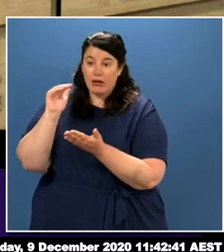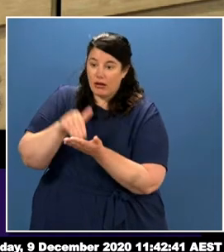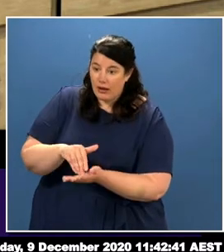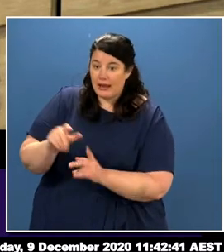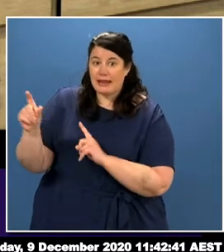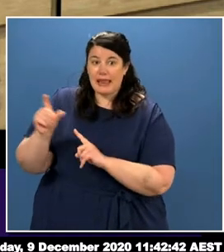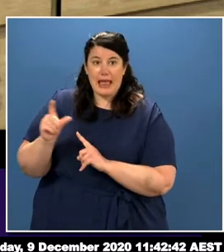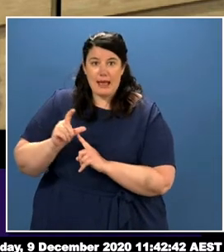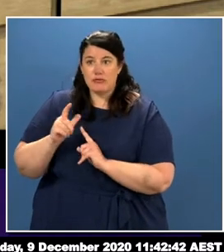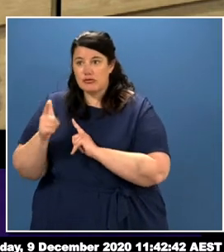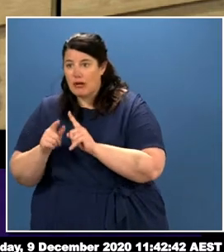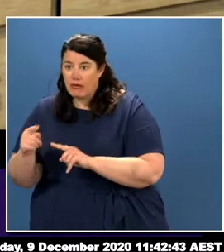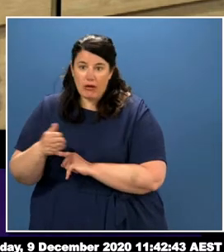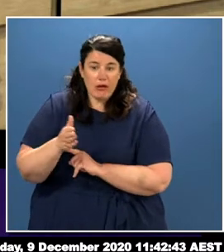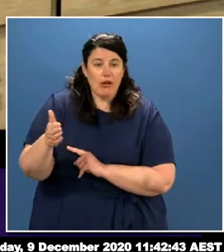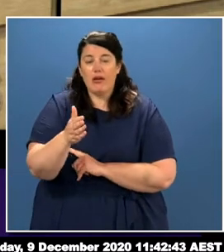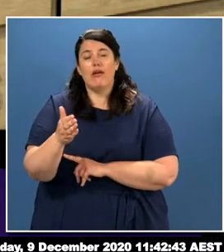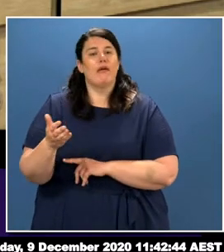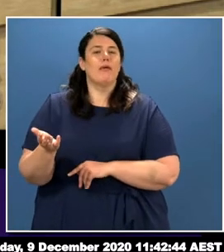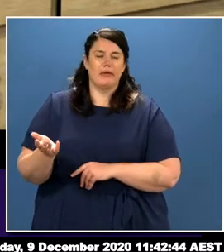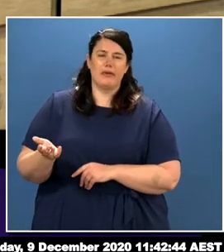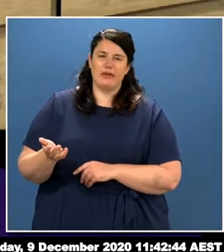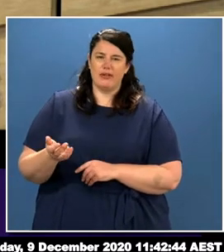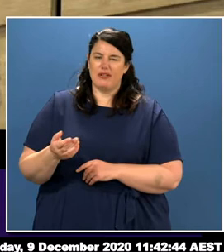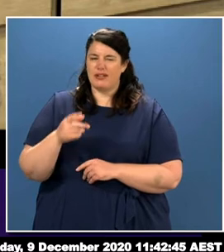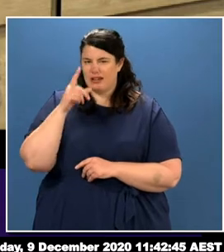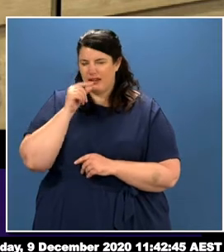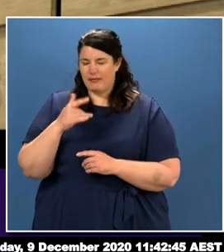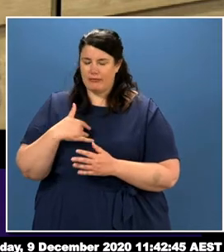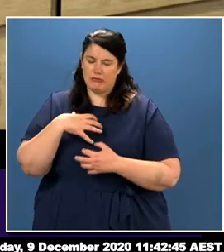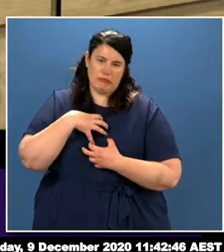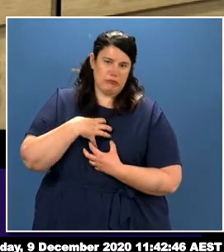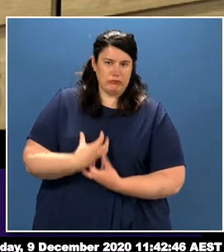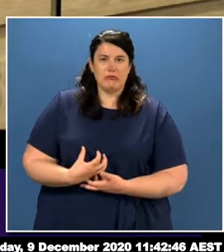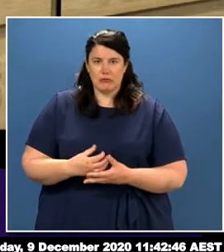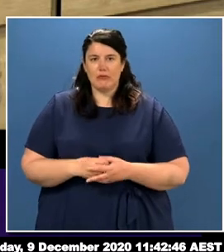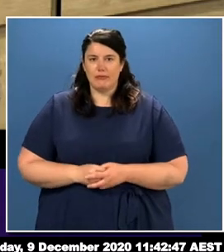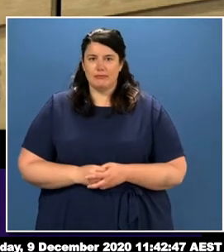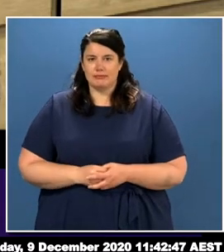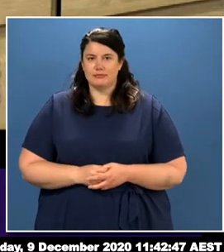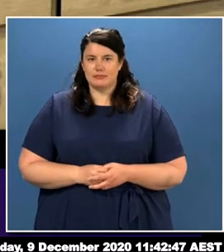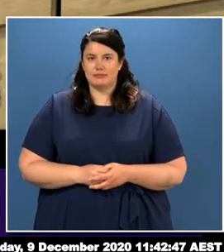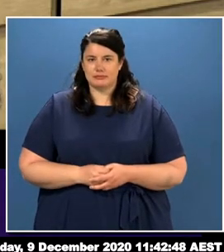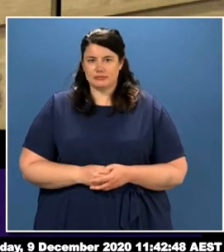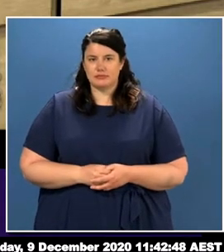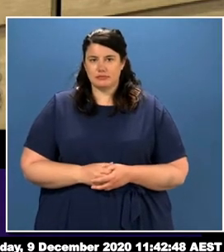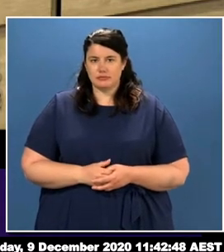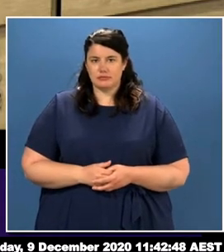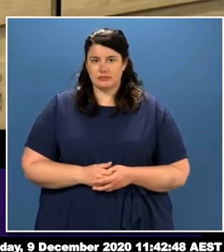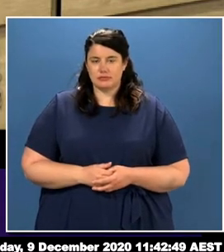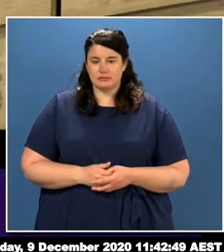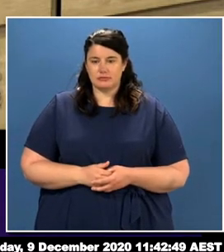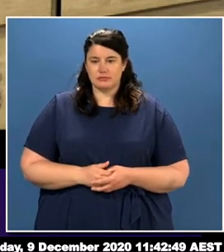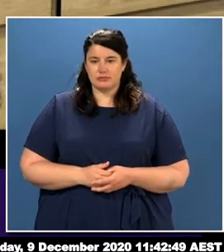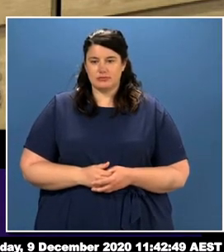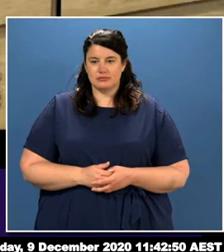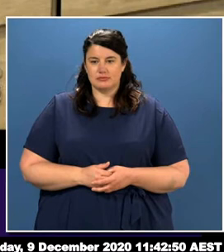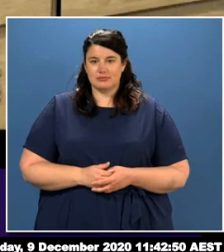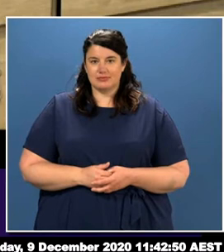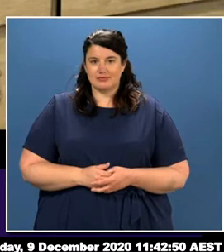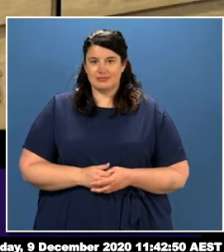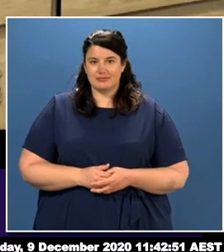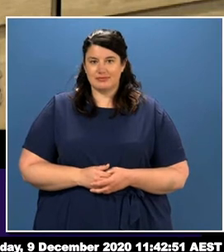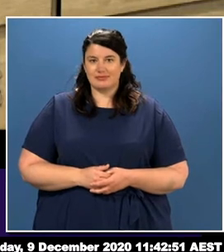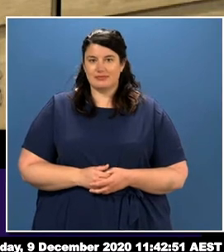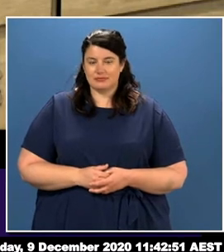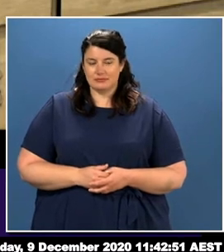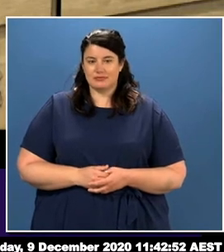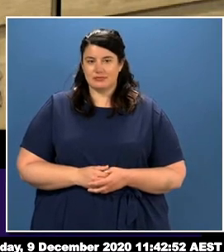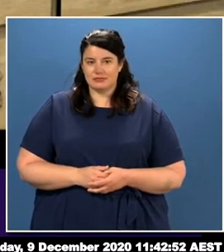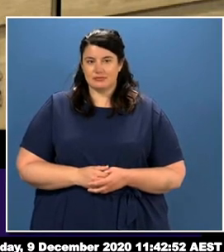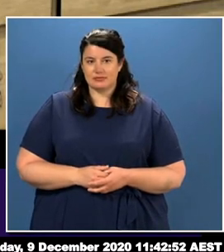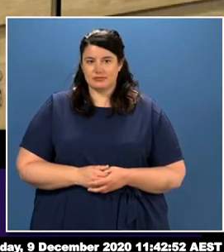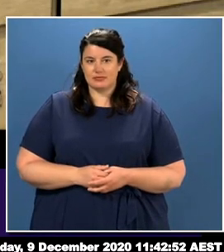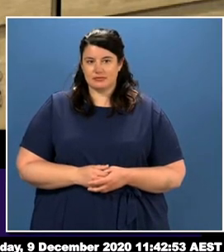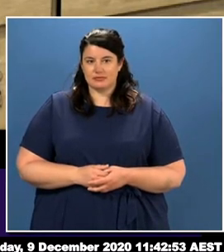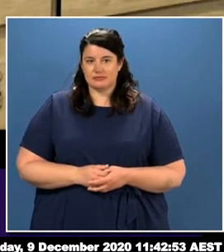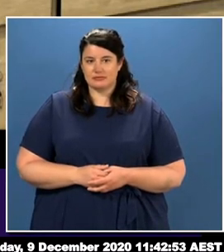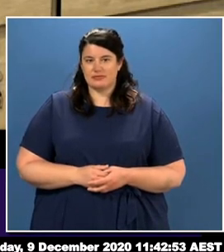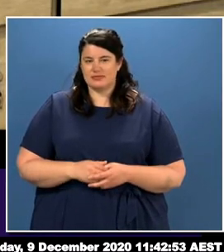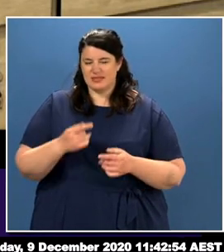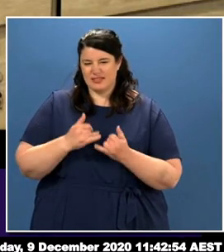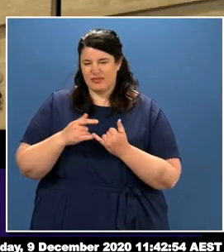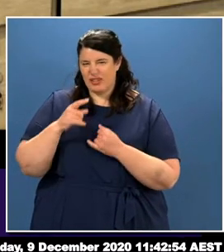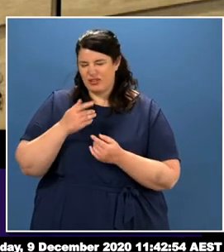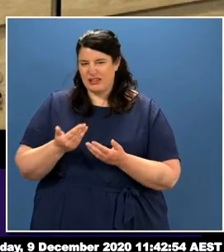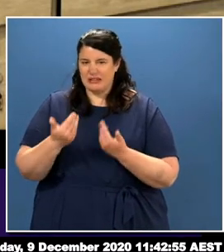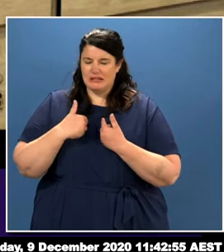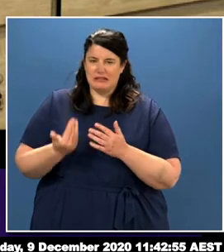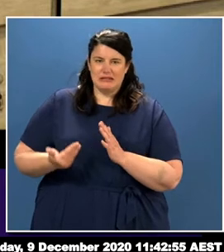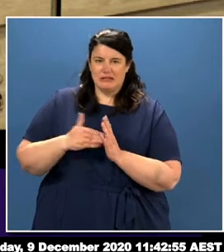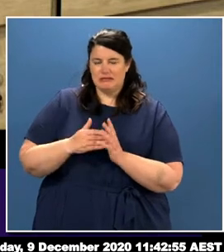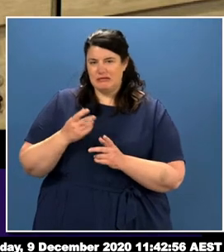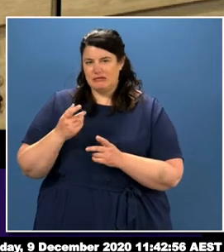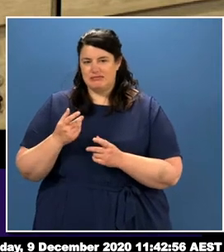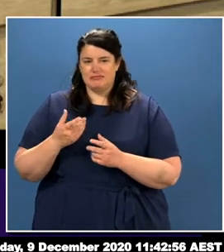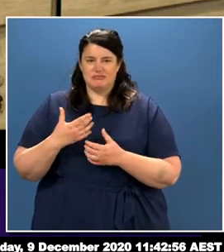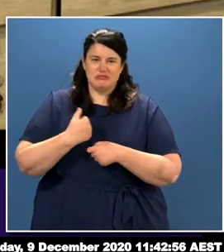for something important as a job is a huge - yeah, it would be